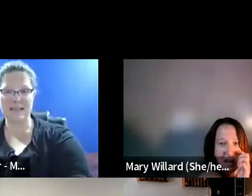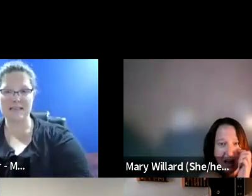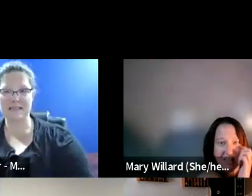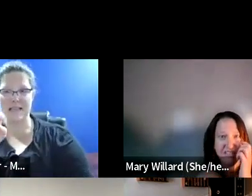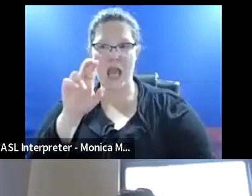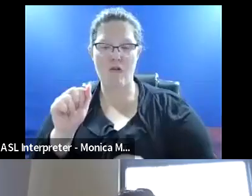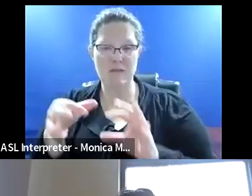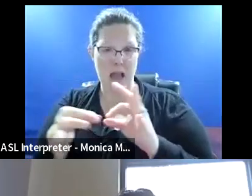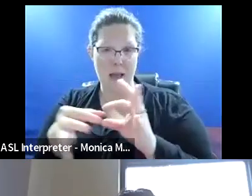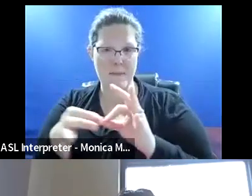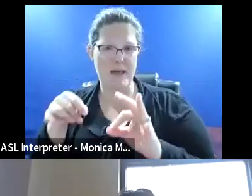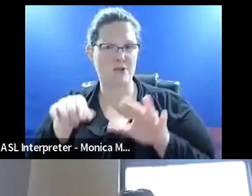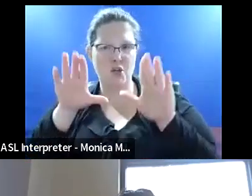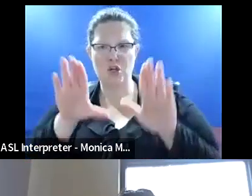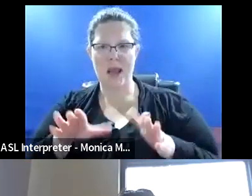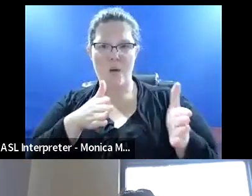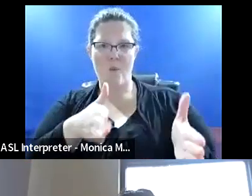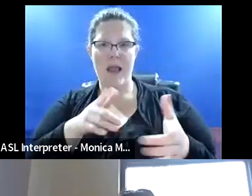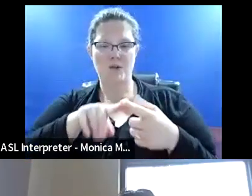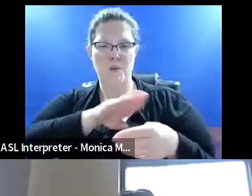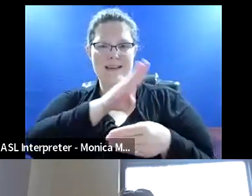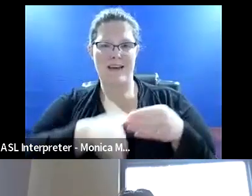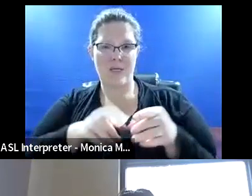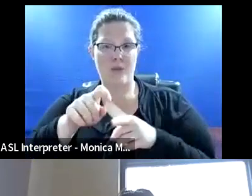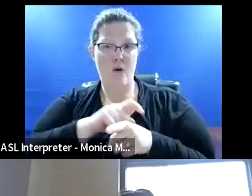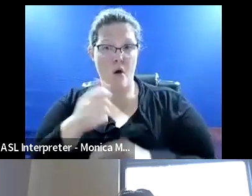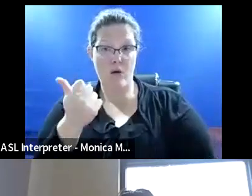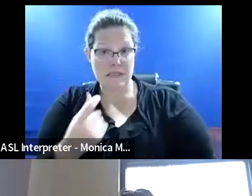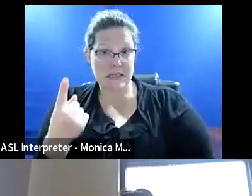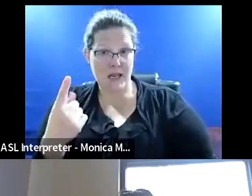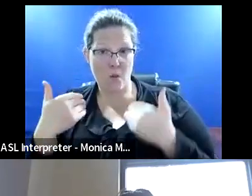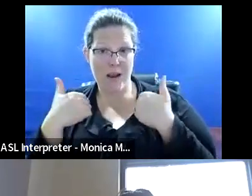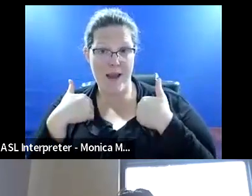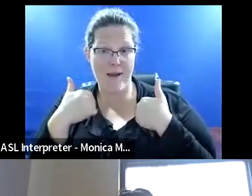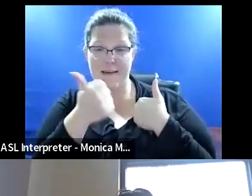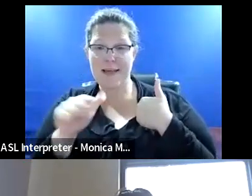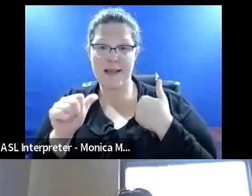I THINK WE HAVE TIME FOR JUST A COUPLE MORE COMMENTS.